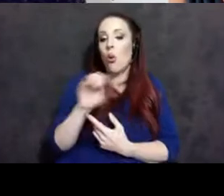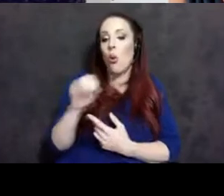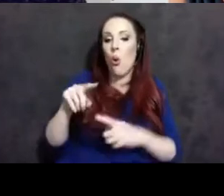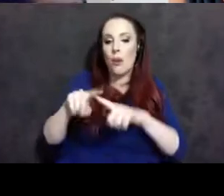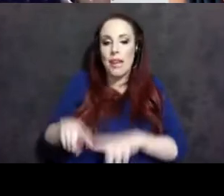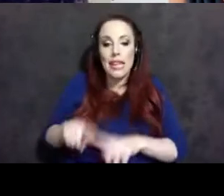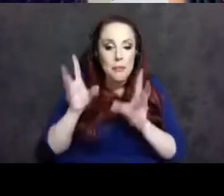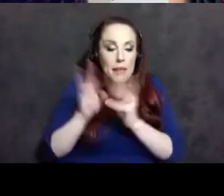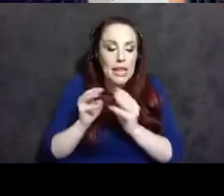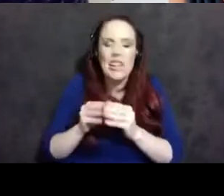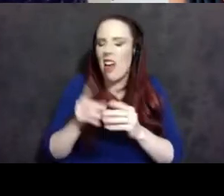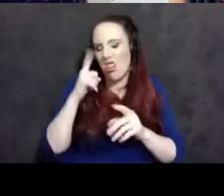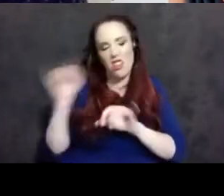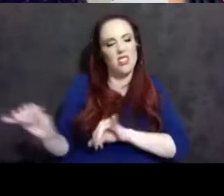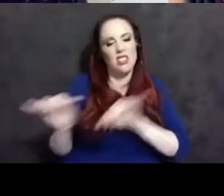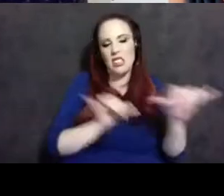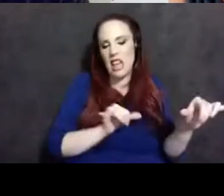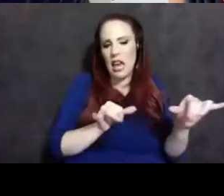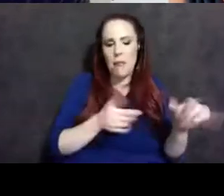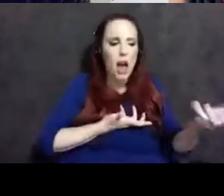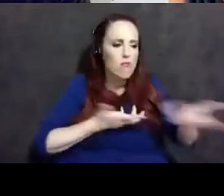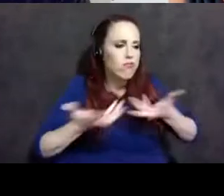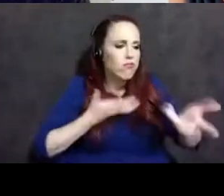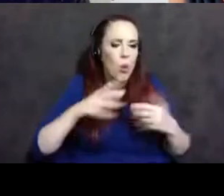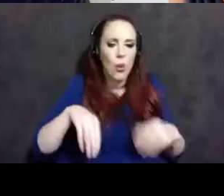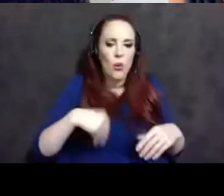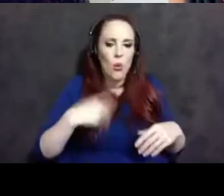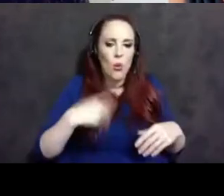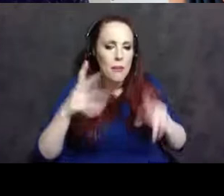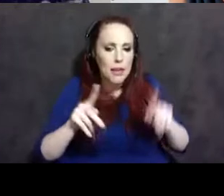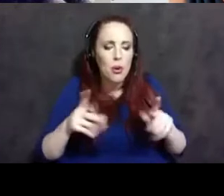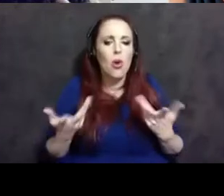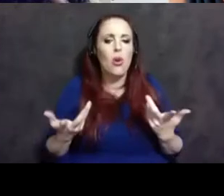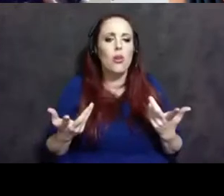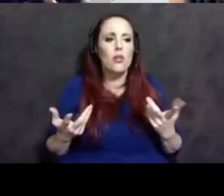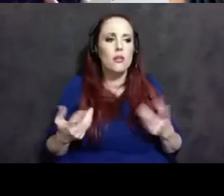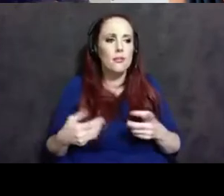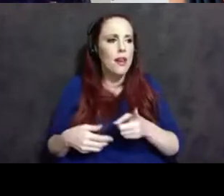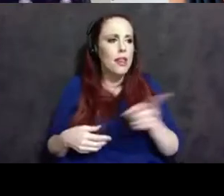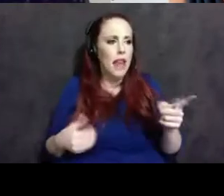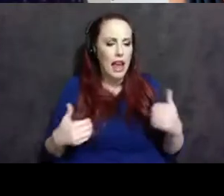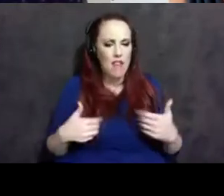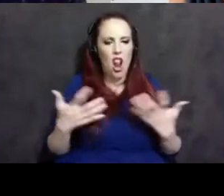And when I talk with white folks around me, there's a lot of discomfort.